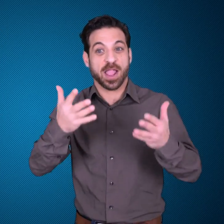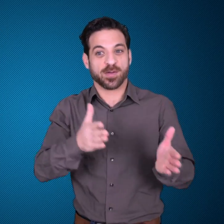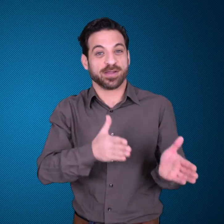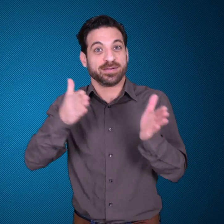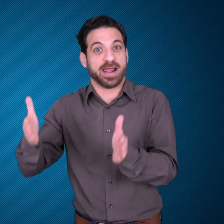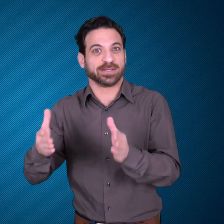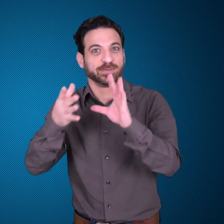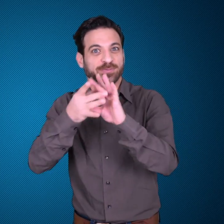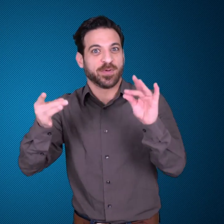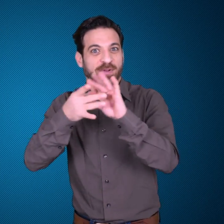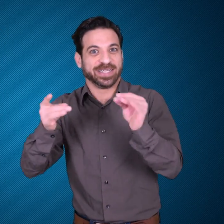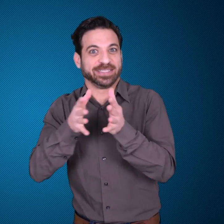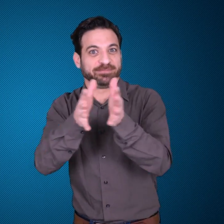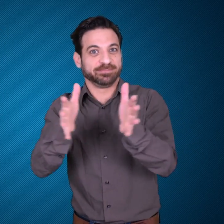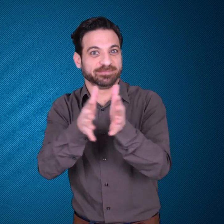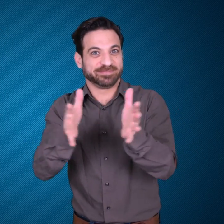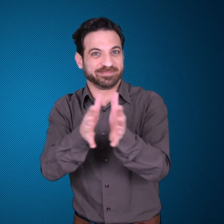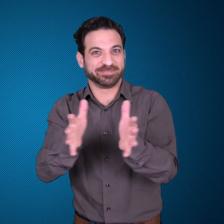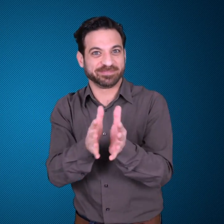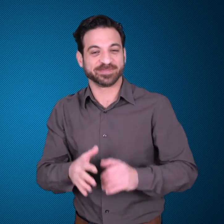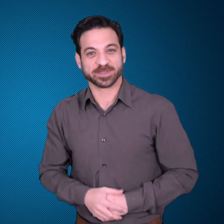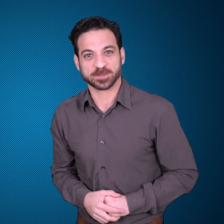Next story!